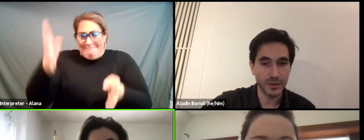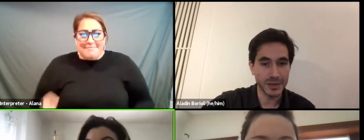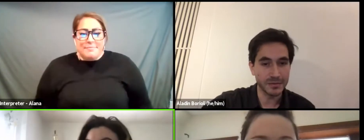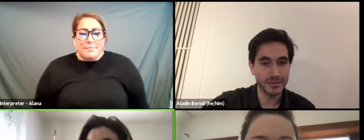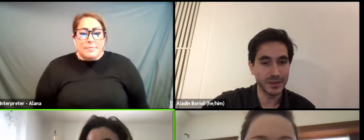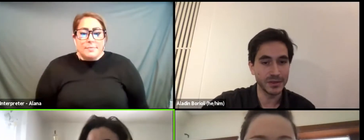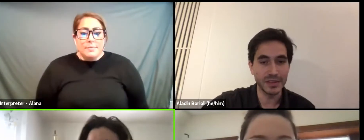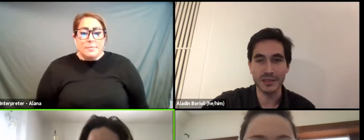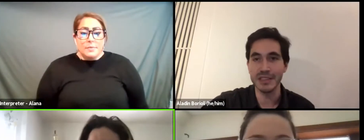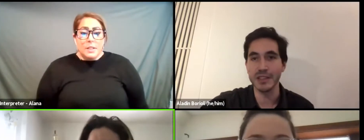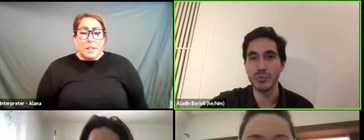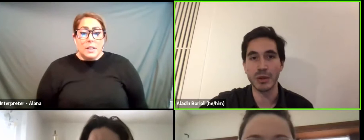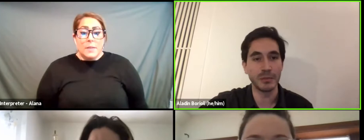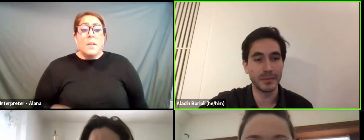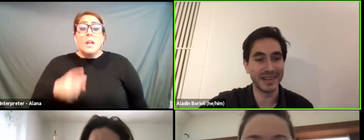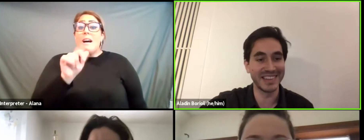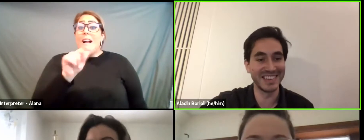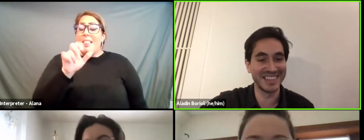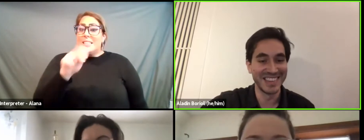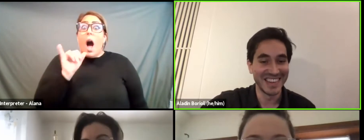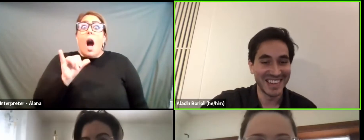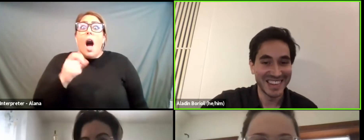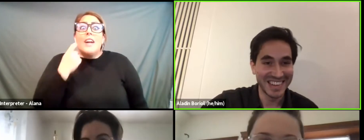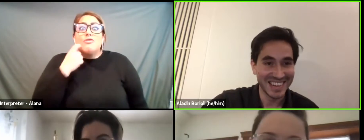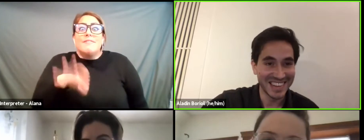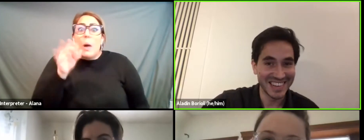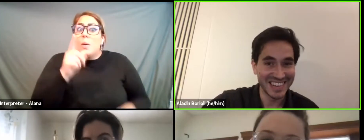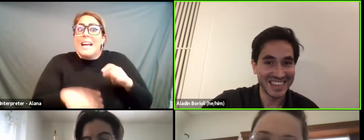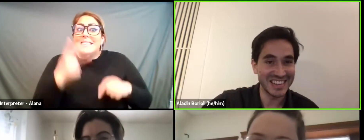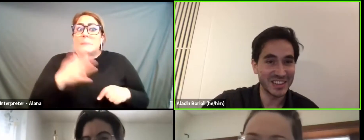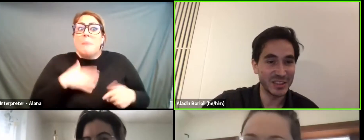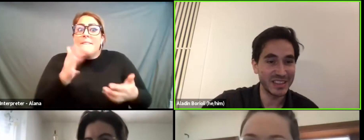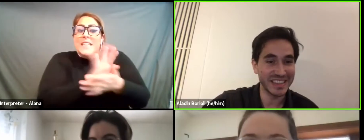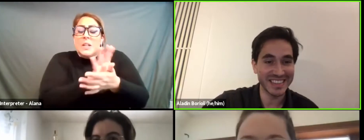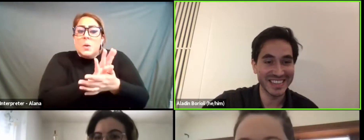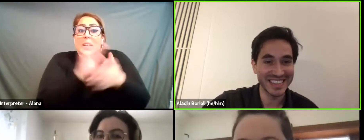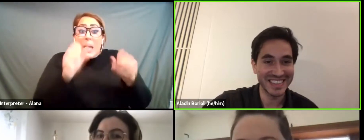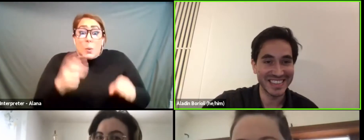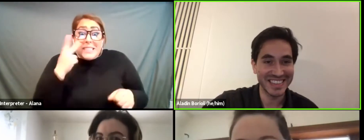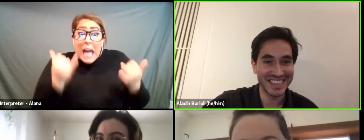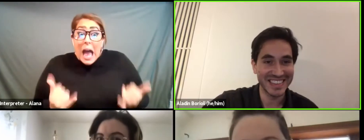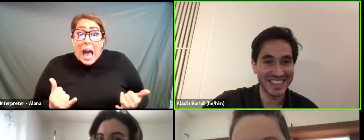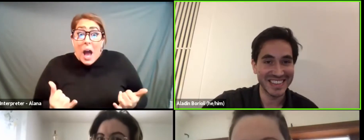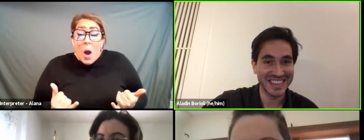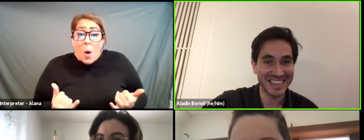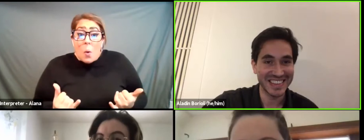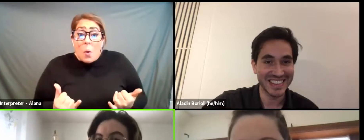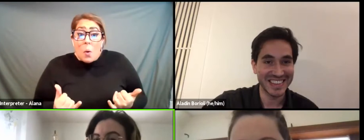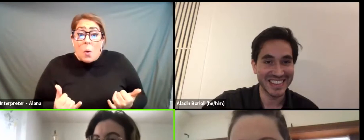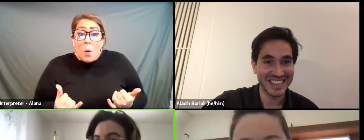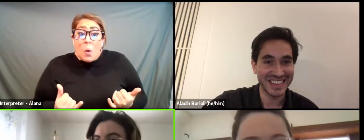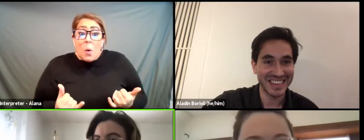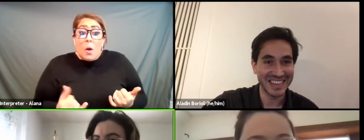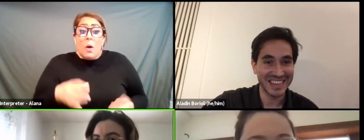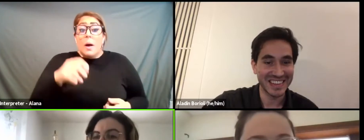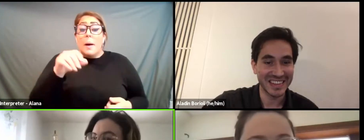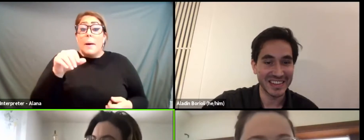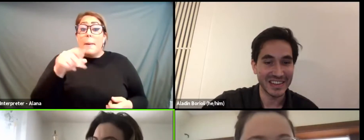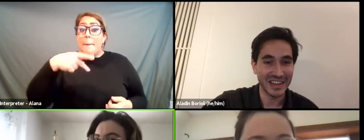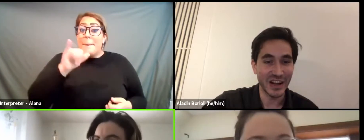you couldn't see the video. Could you see it? >> PAIGE: I saw it for a few minutes ‑‑ moments.